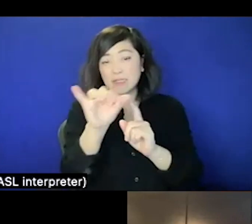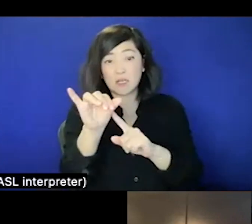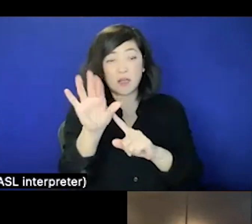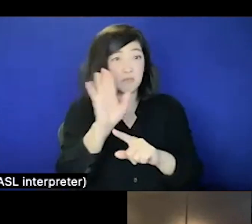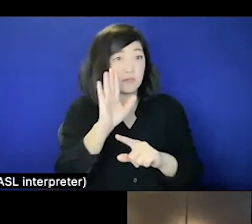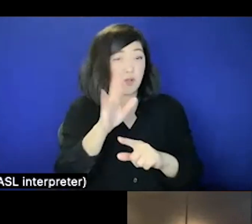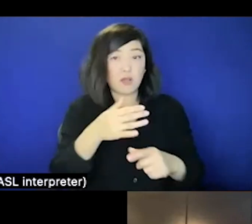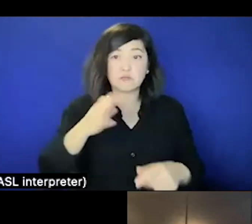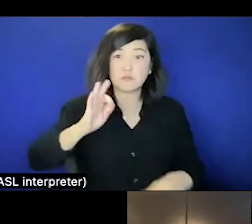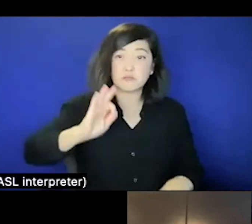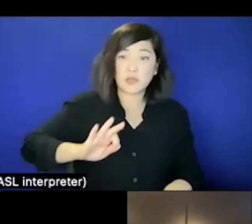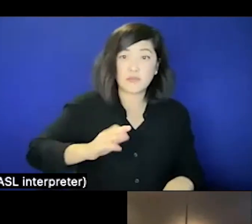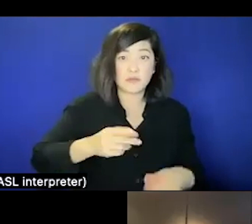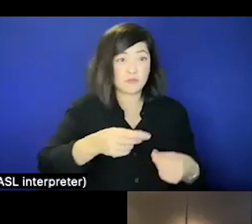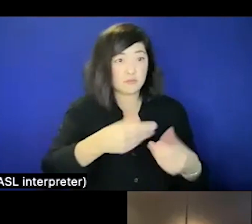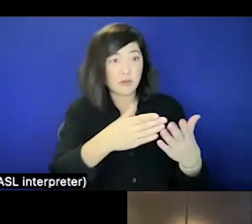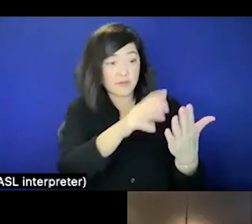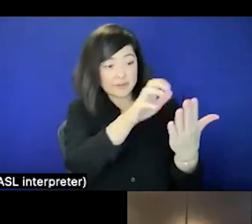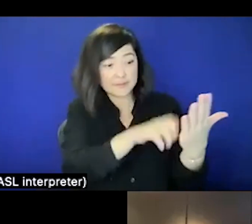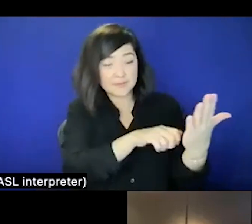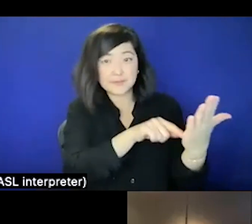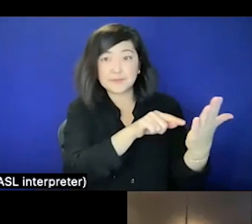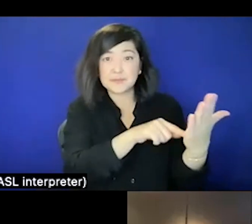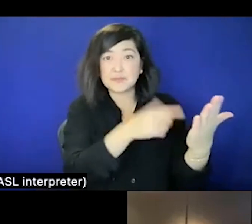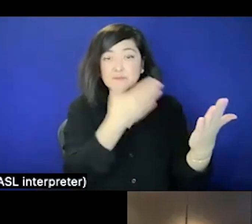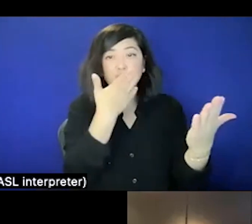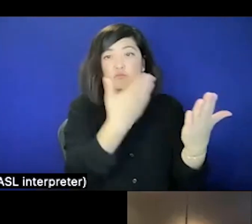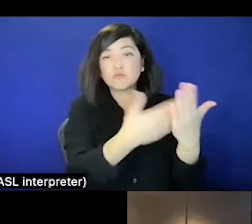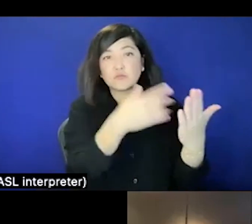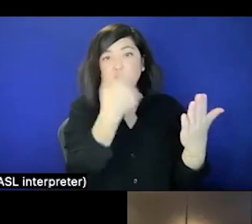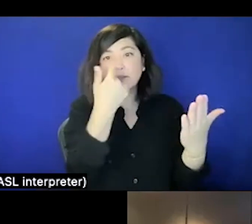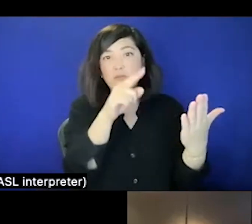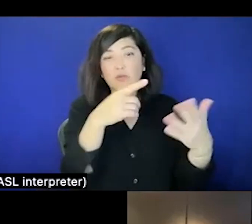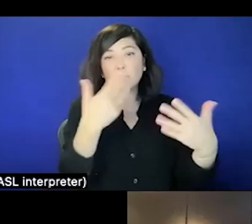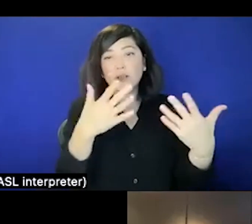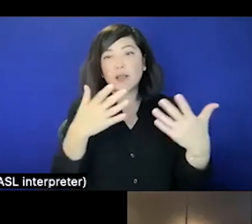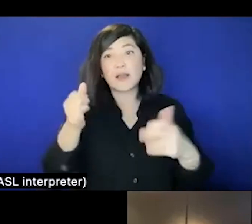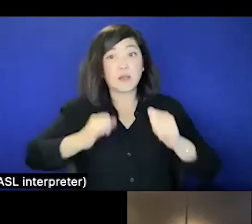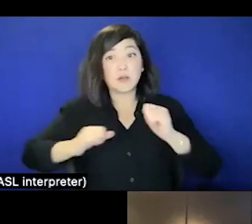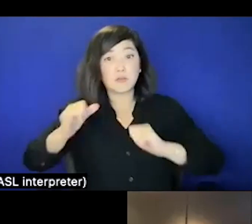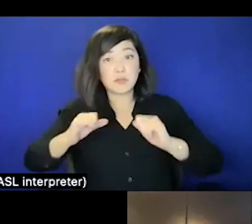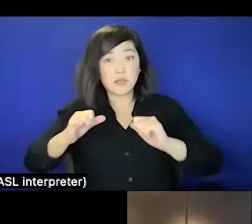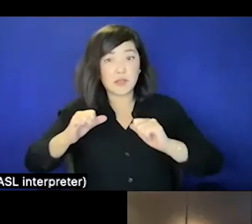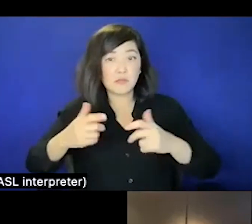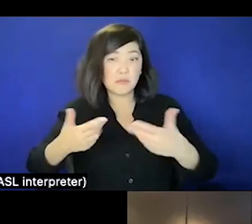a manuscript that would be particularly good for a screenplay. Got no uptake or very little